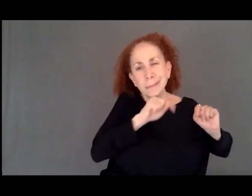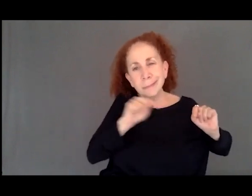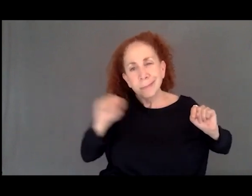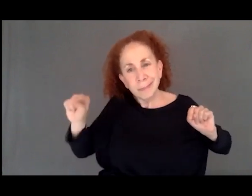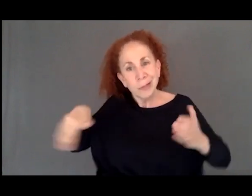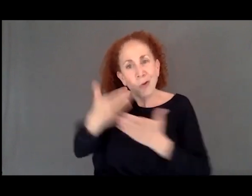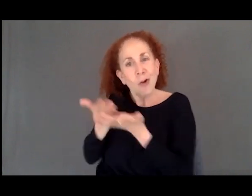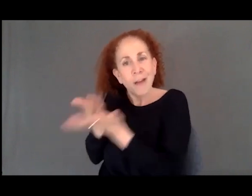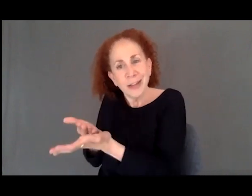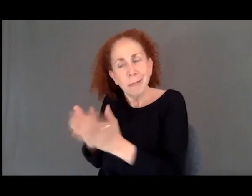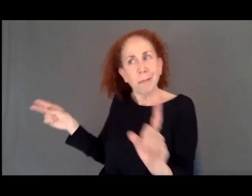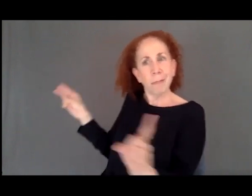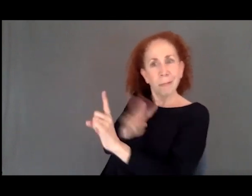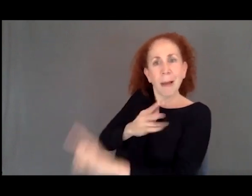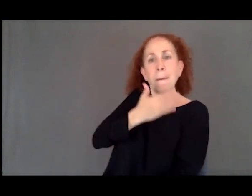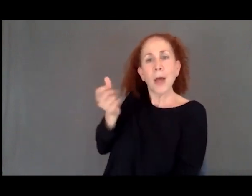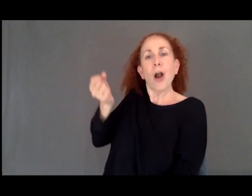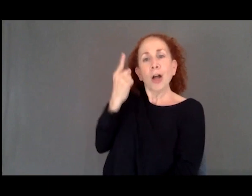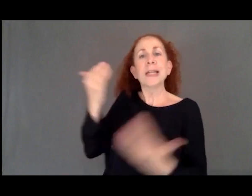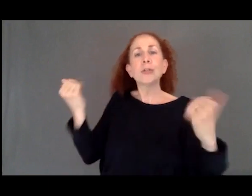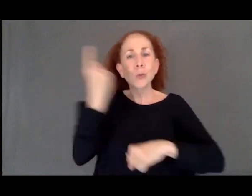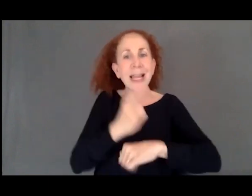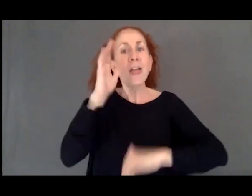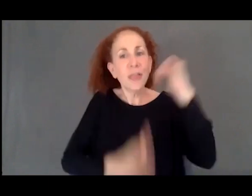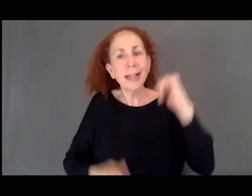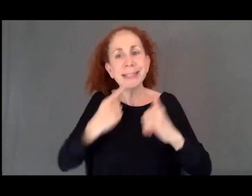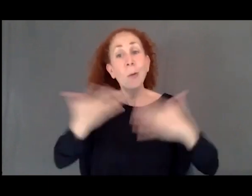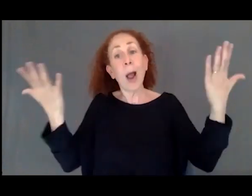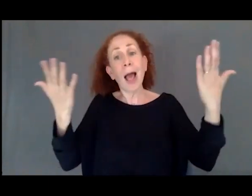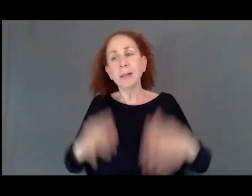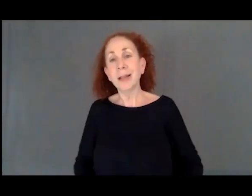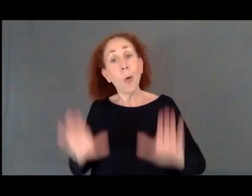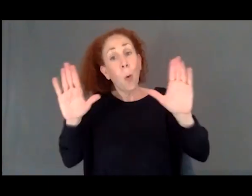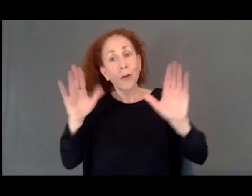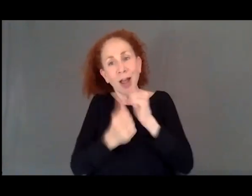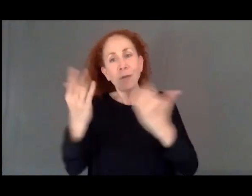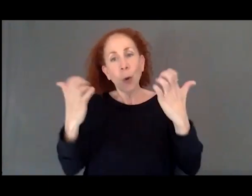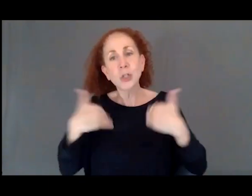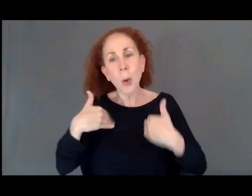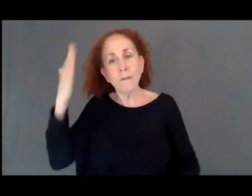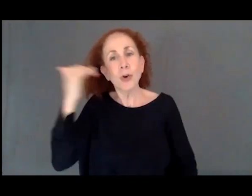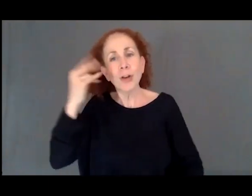a completely different way of understanding our present versus simply saying, wow, it's awesome that everybody wants to have a Korean hairstyle now.